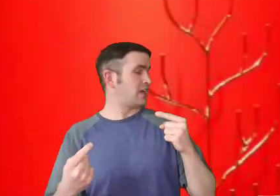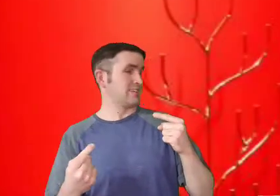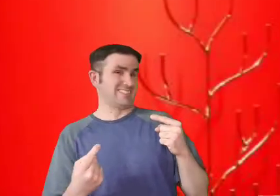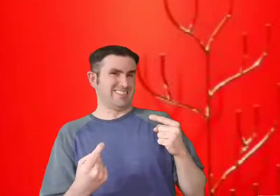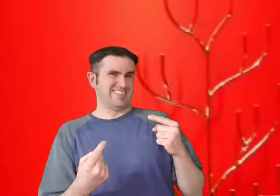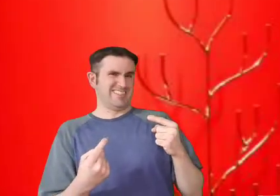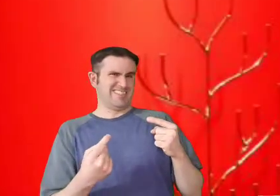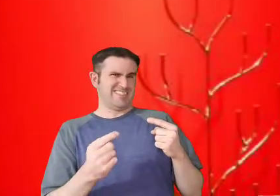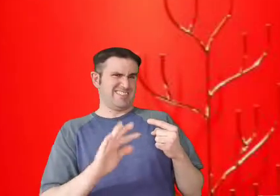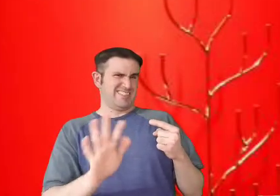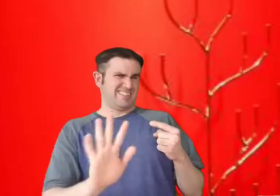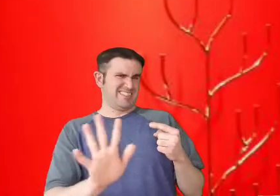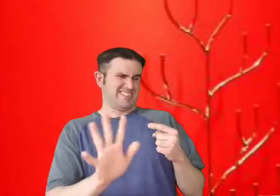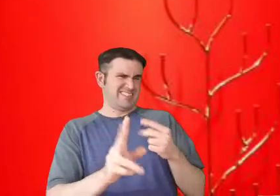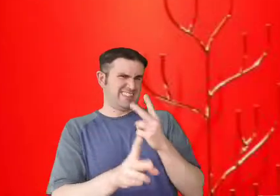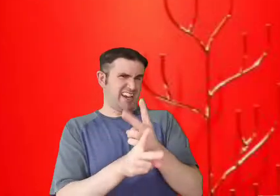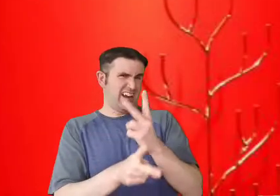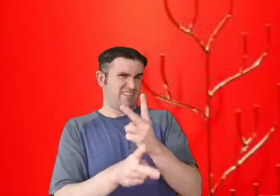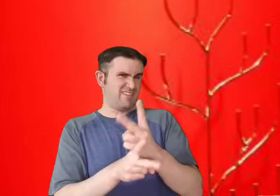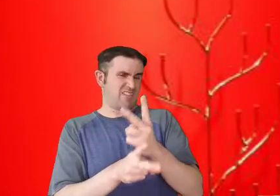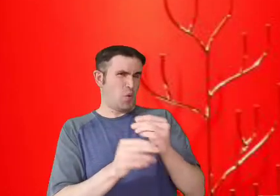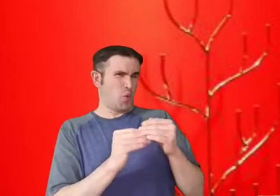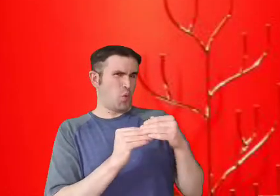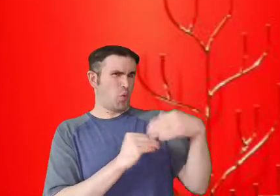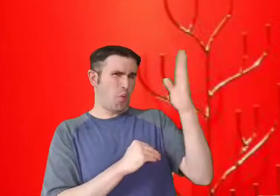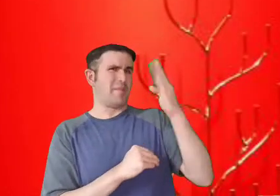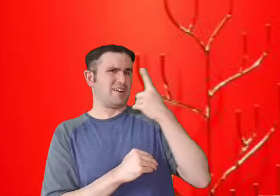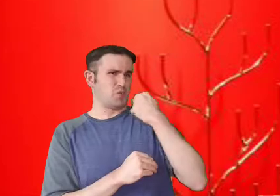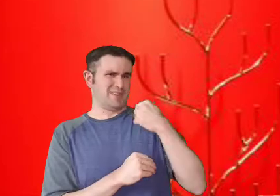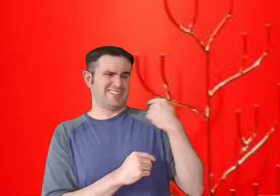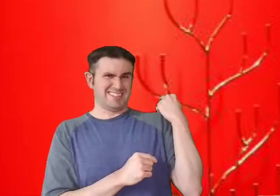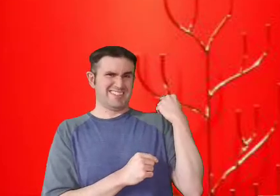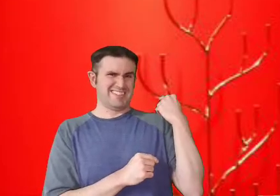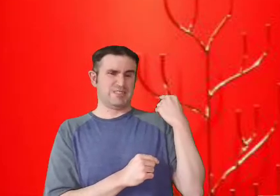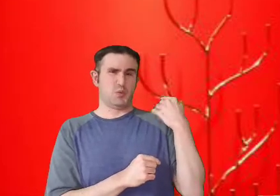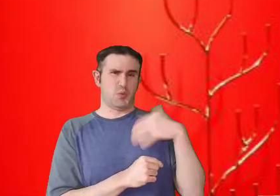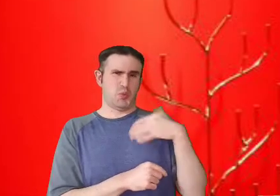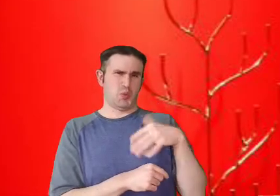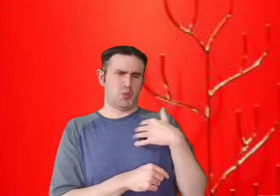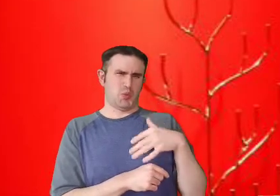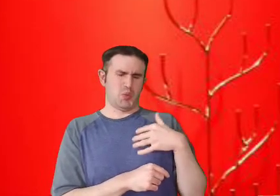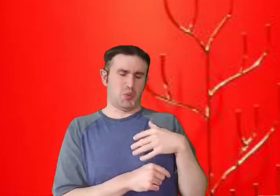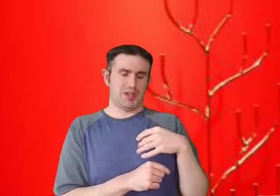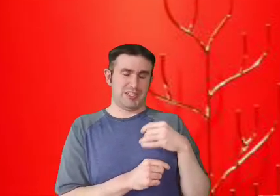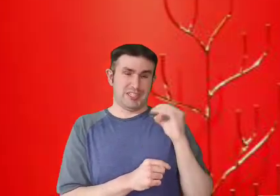Now in some of these, you do have to be careful how much of them you use, because they could be